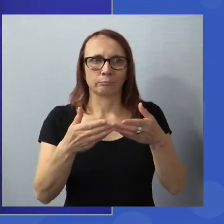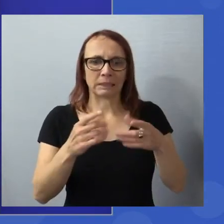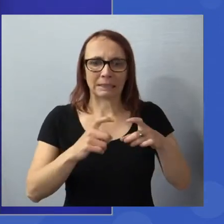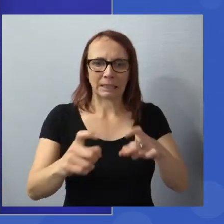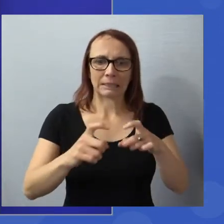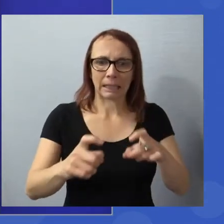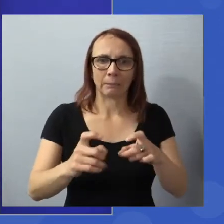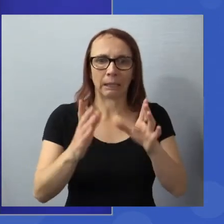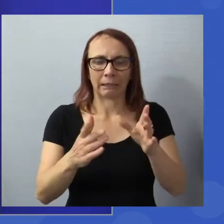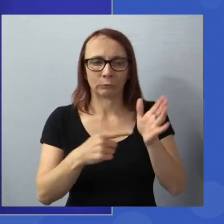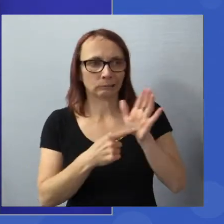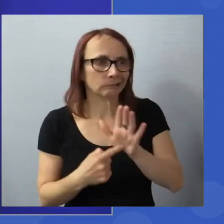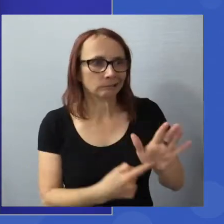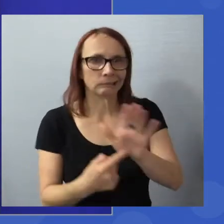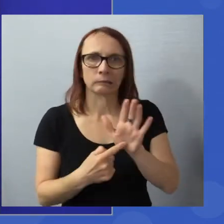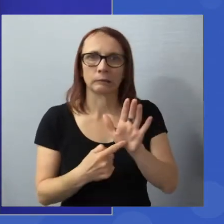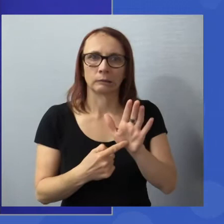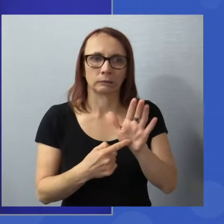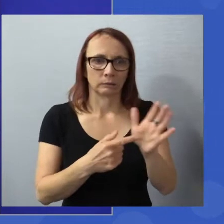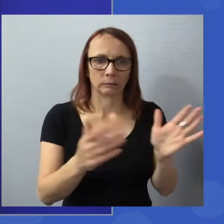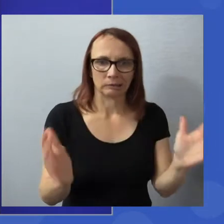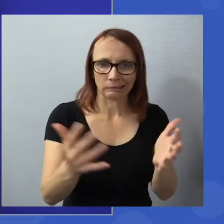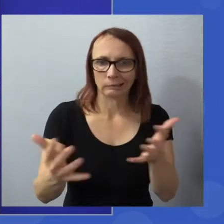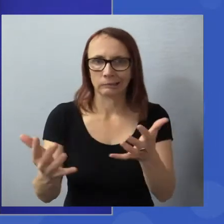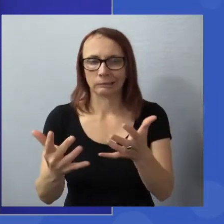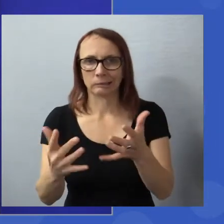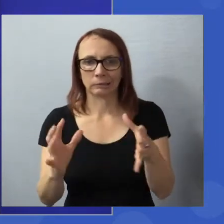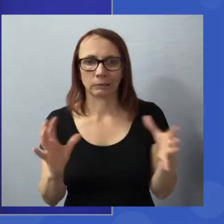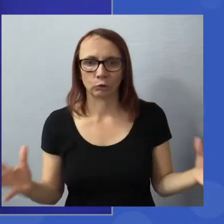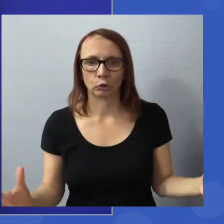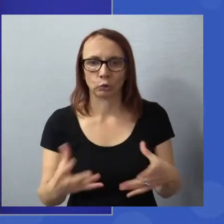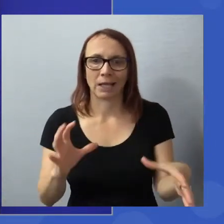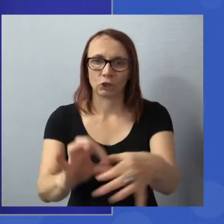important to take the citizens of the country with us the long-term benefits